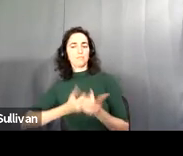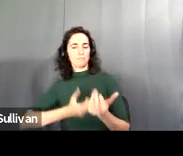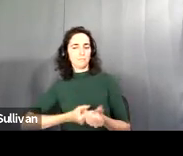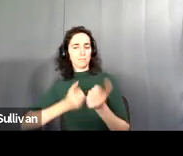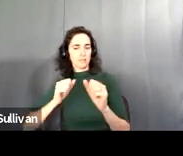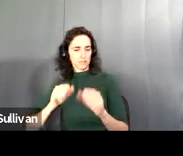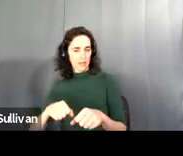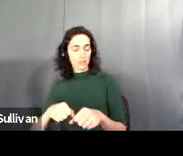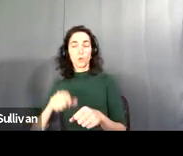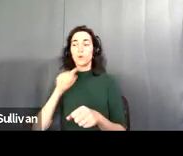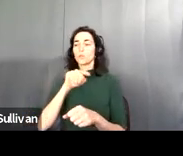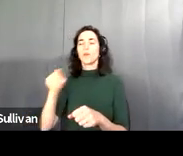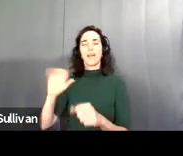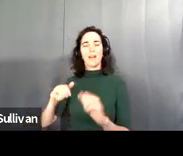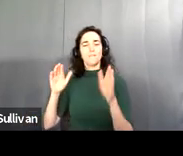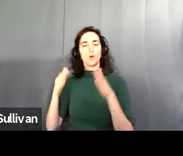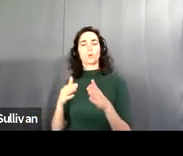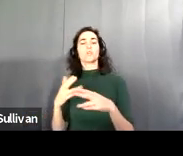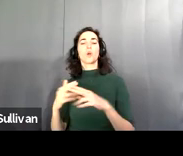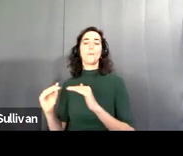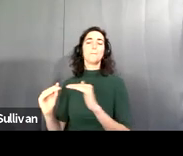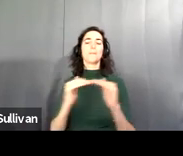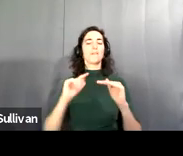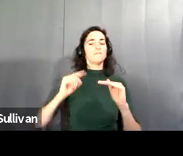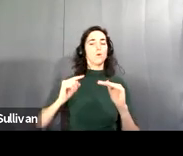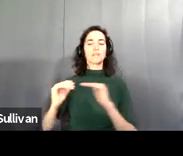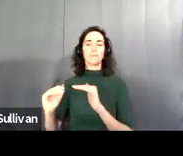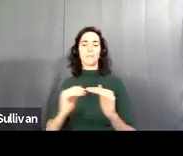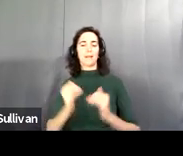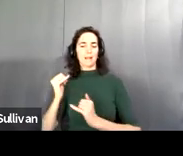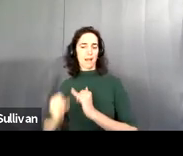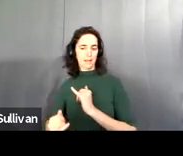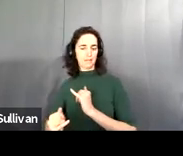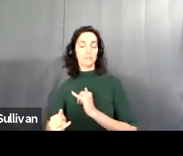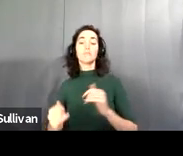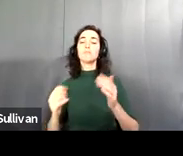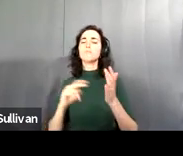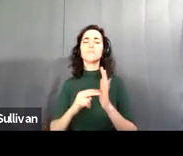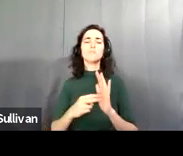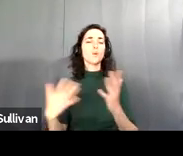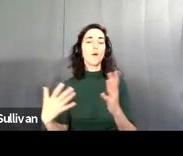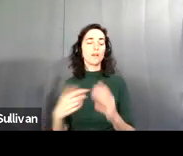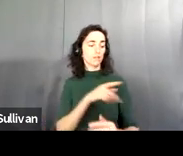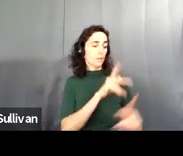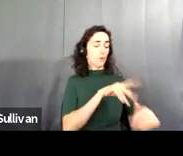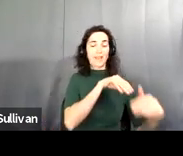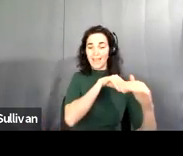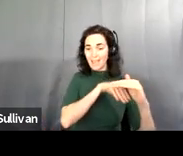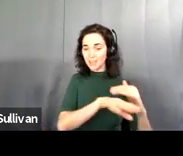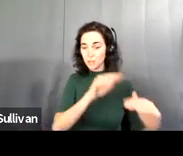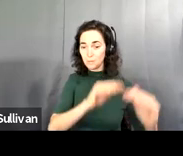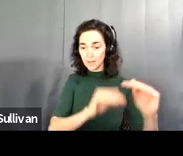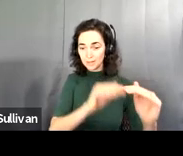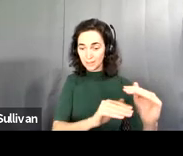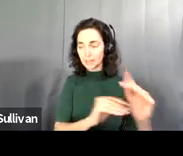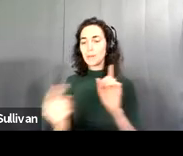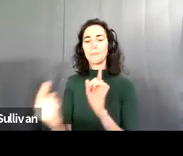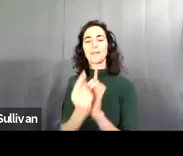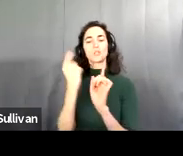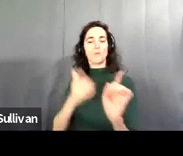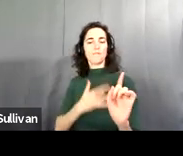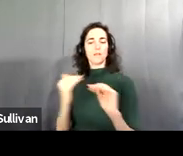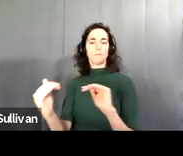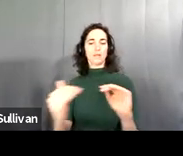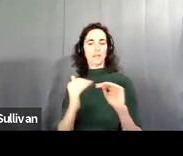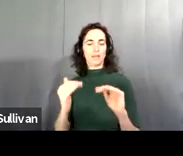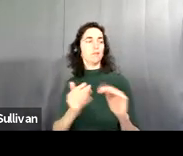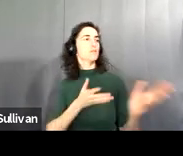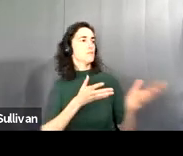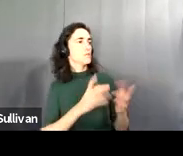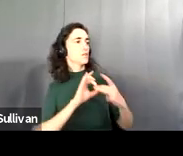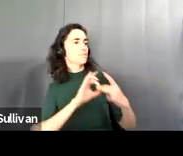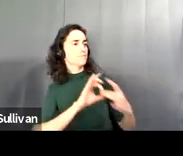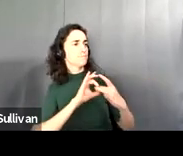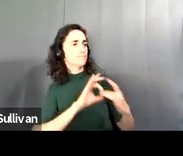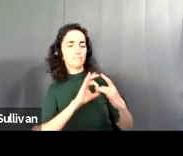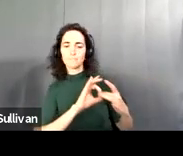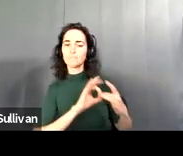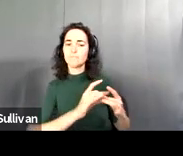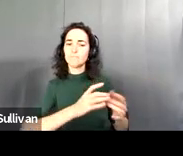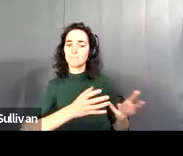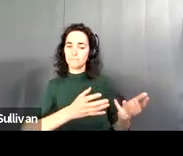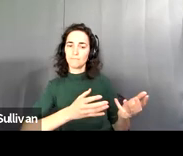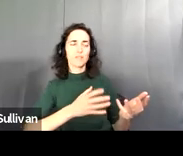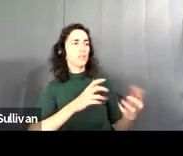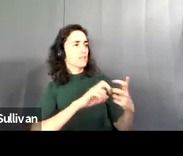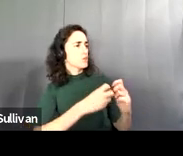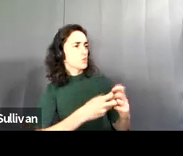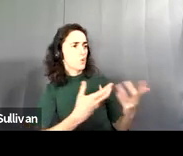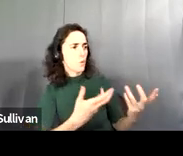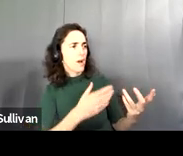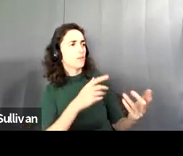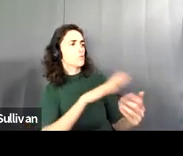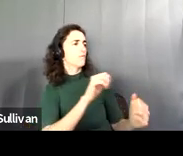So we really focus on those individuals so we call it peer first peer last. So that means that when an individual comes into our facility. They're met by appear so they talked to them and connect with them about what the issues are in the community or